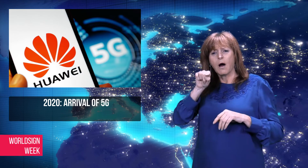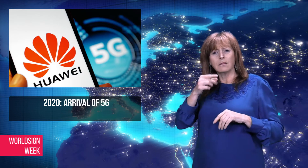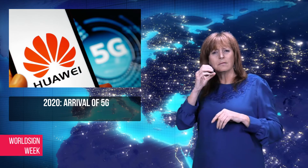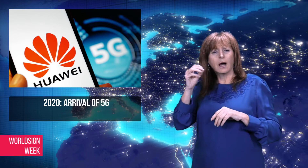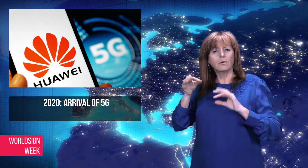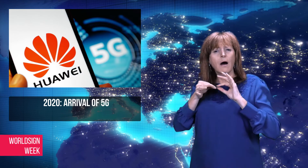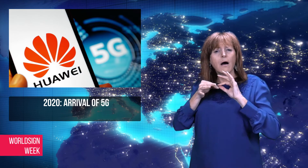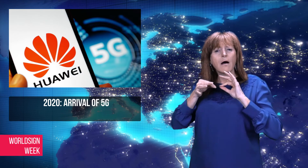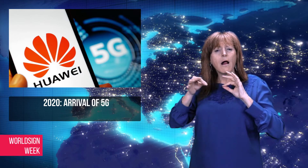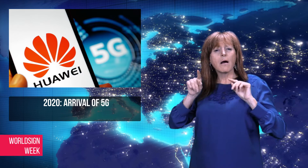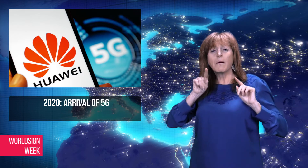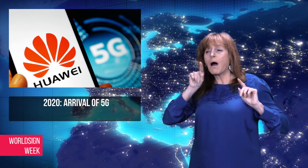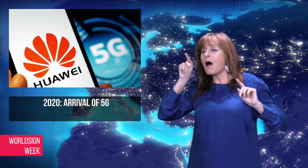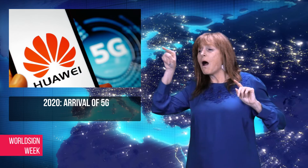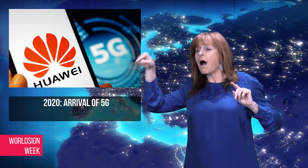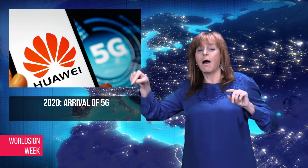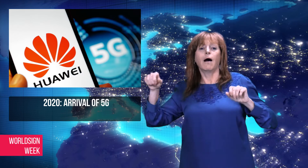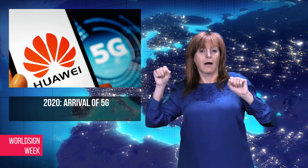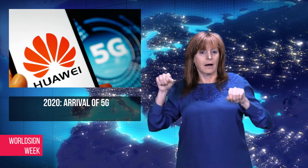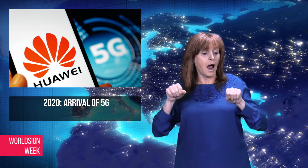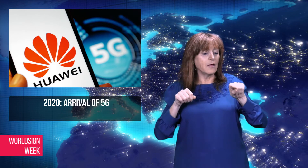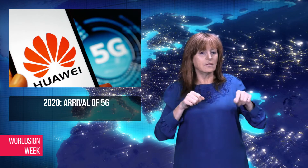real-time communication.